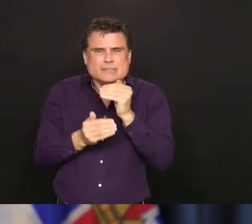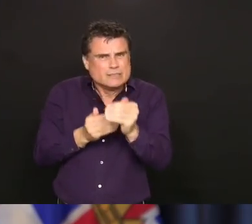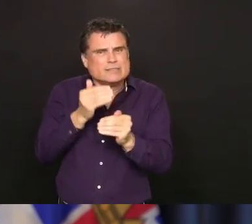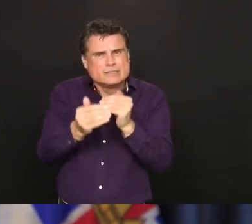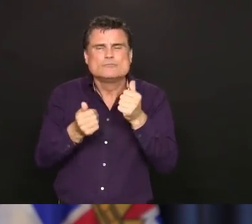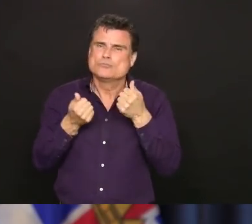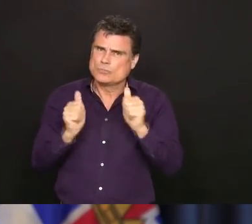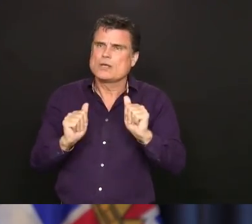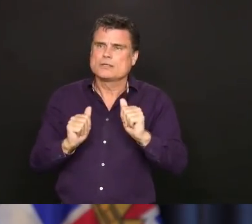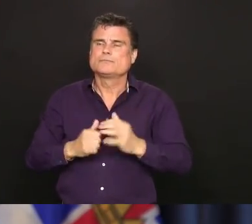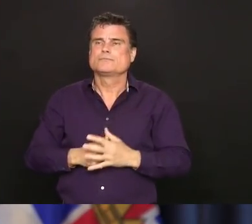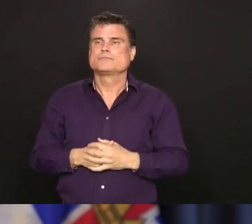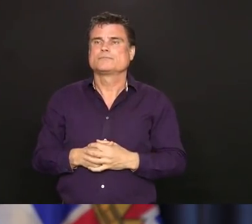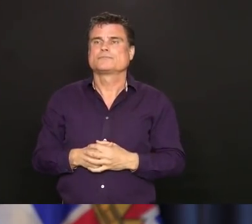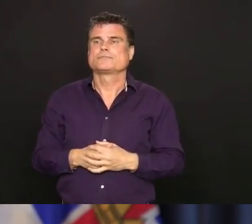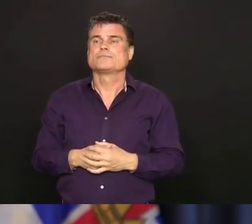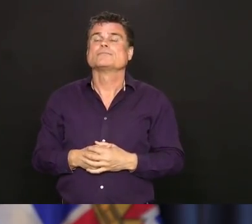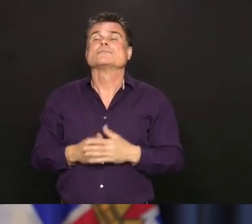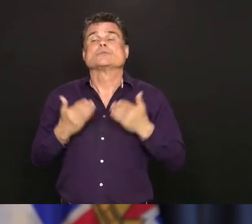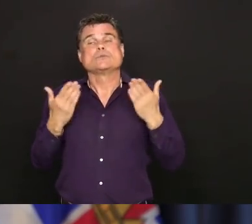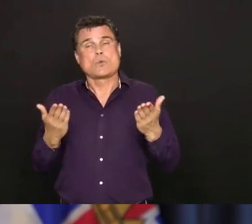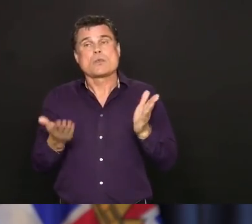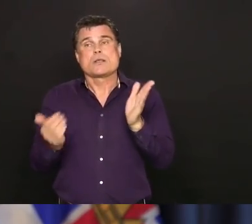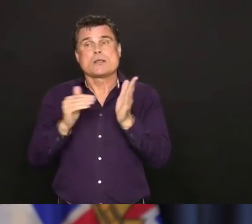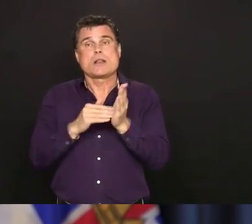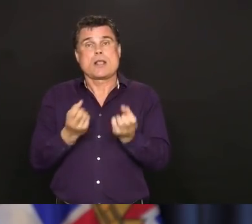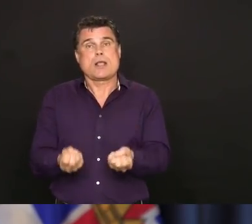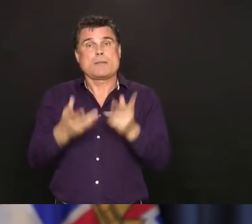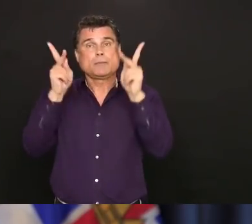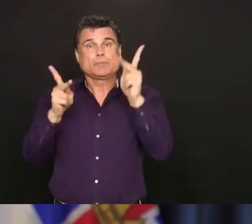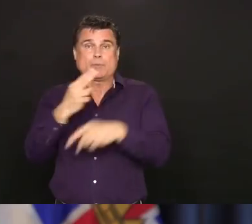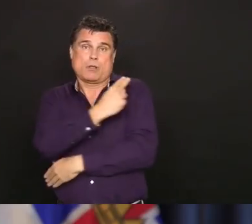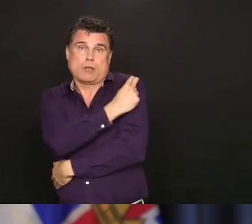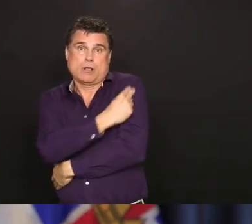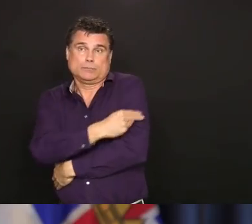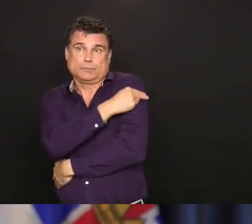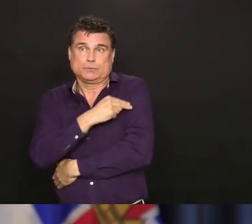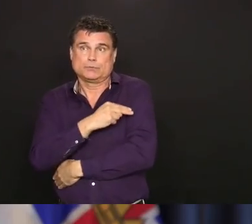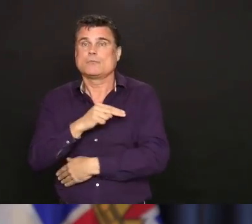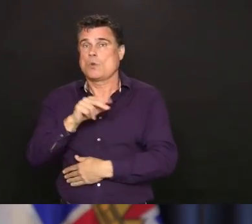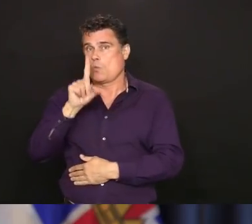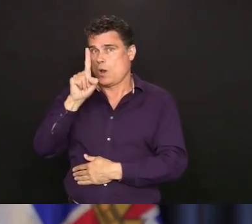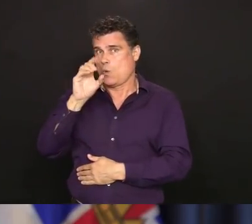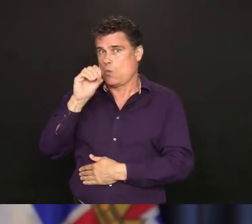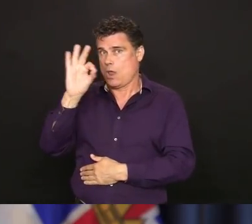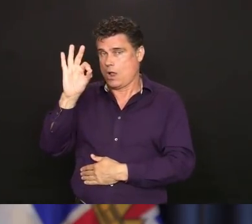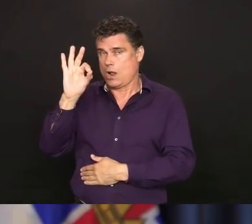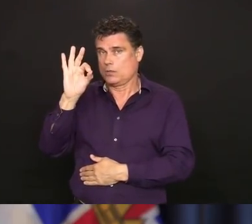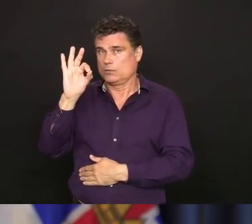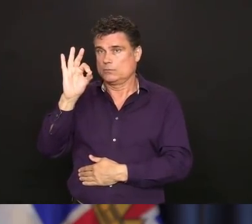have 109 people until acute care hospitals, 55 in Fraser Health and 35 in Vancouver